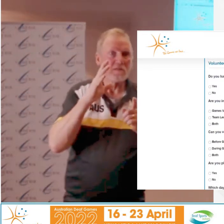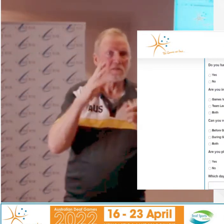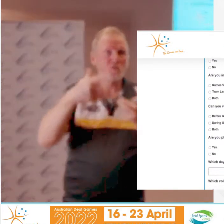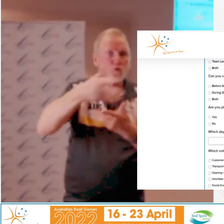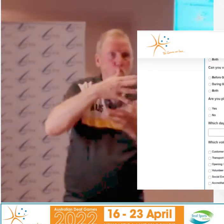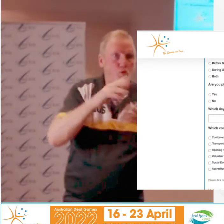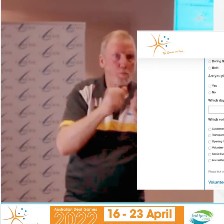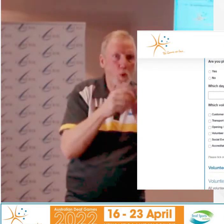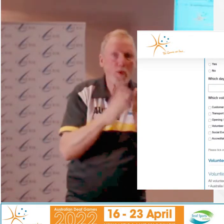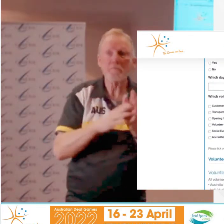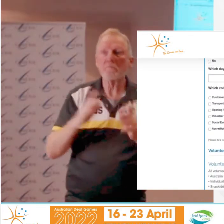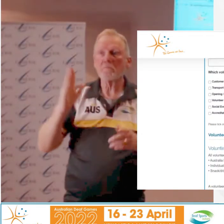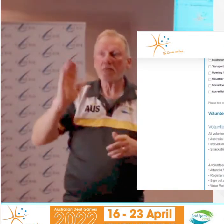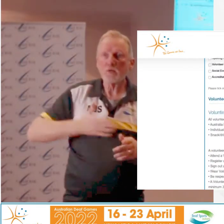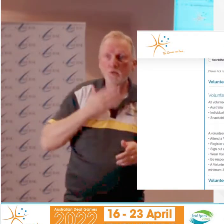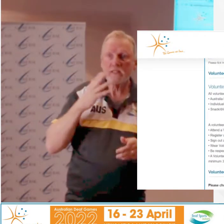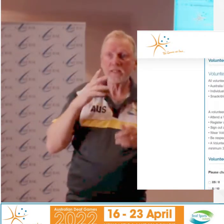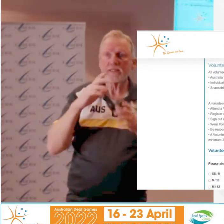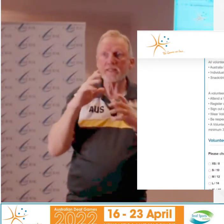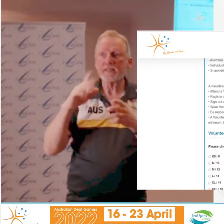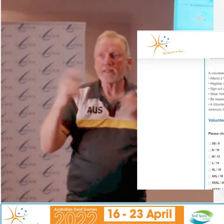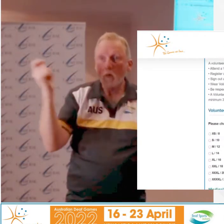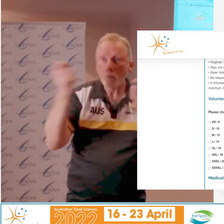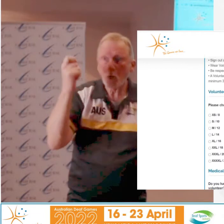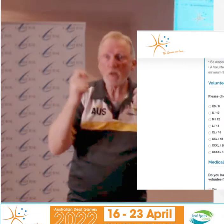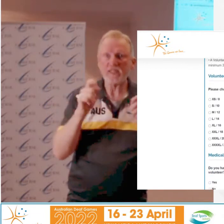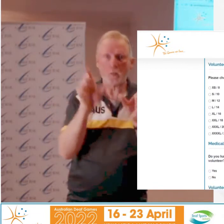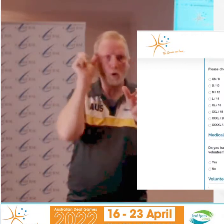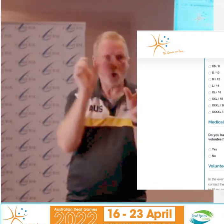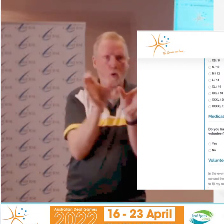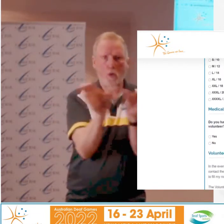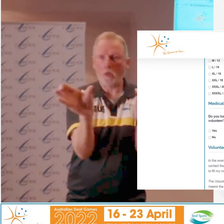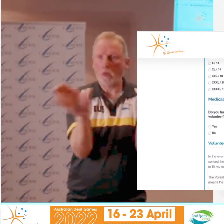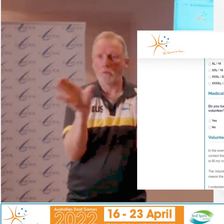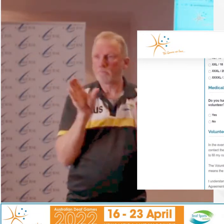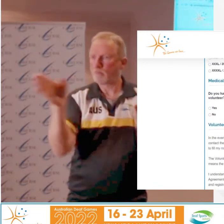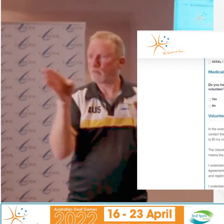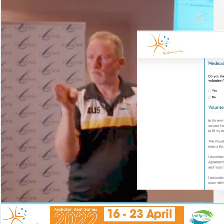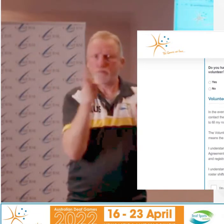and that will list all your preferences of sports and time that you're interested in spending your